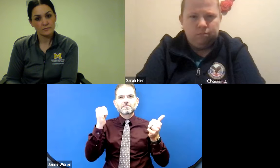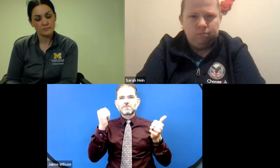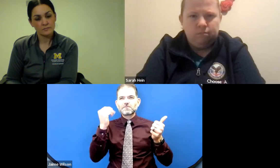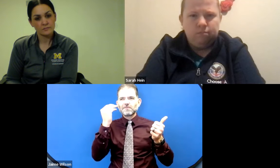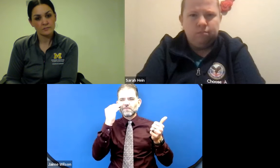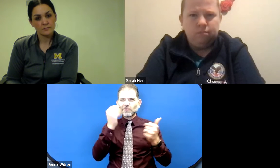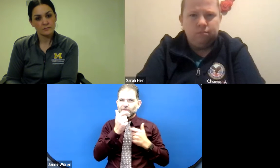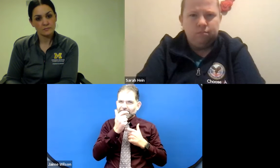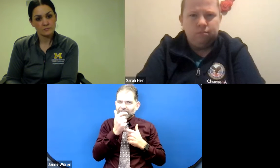ASL Interpreter: about dementia.